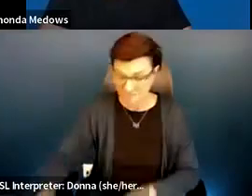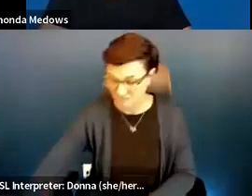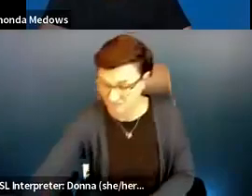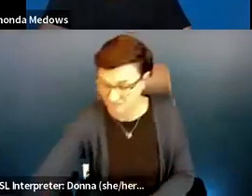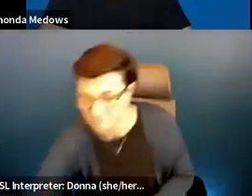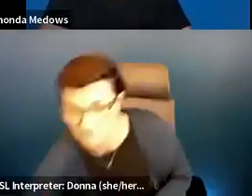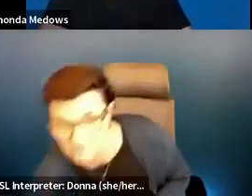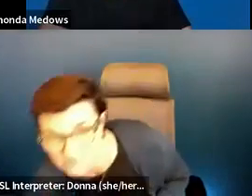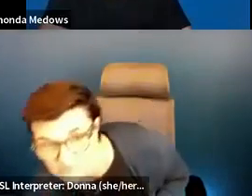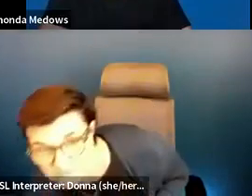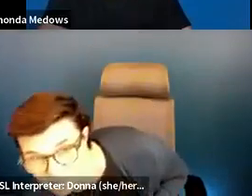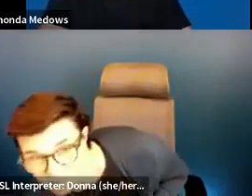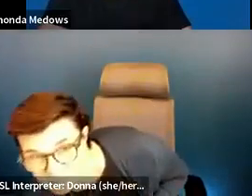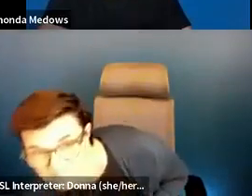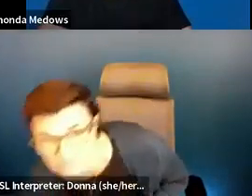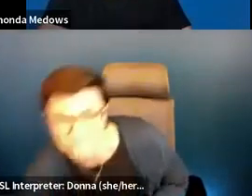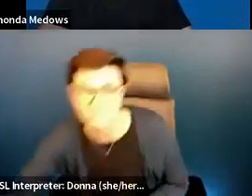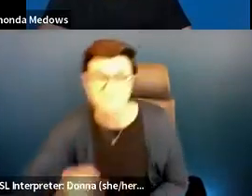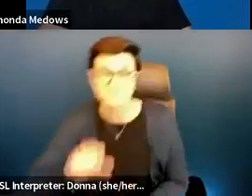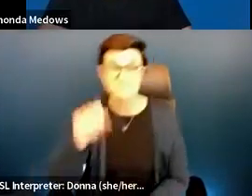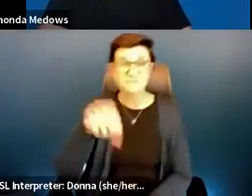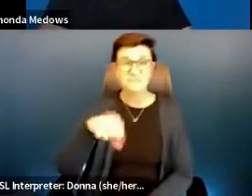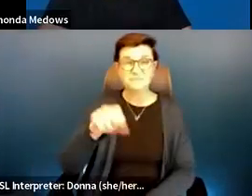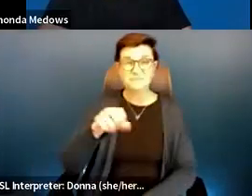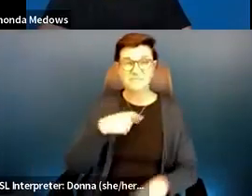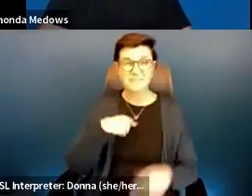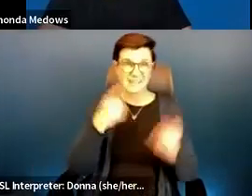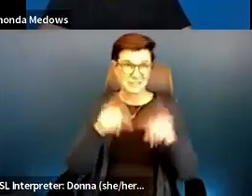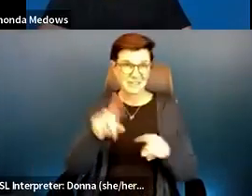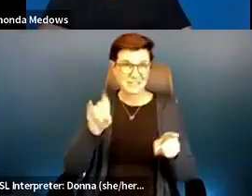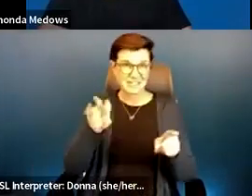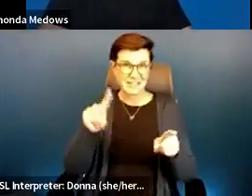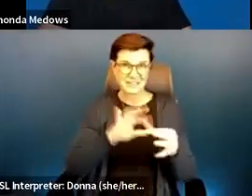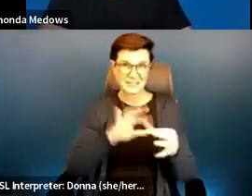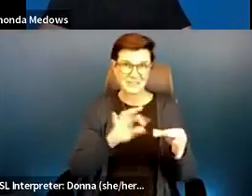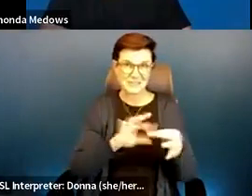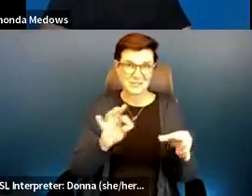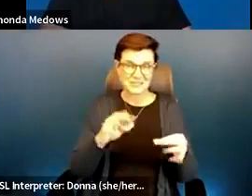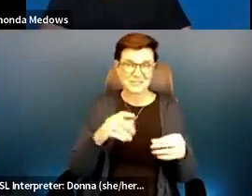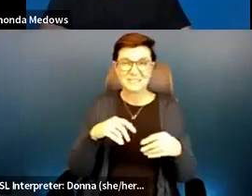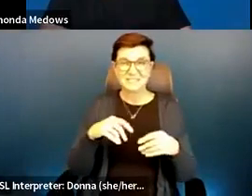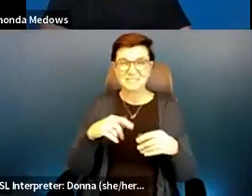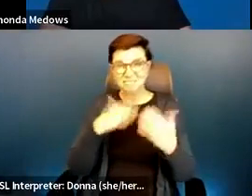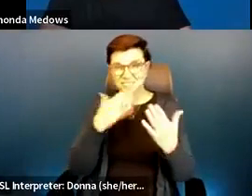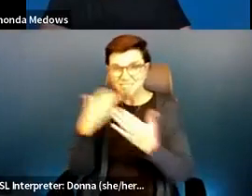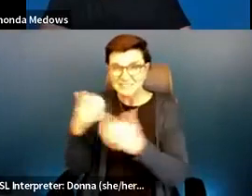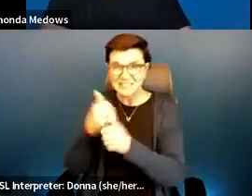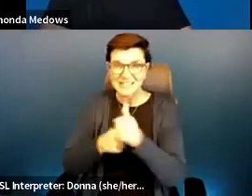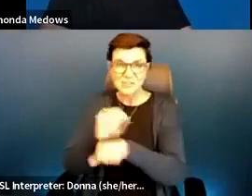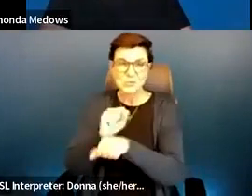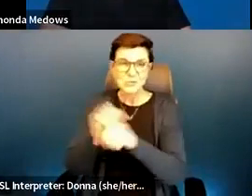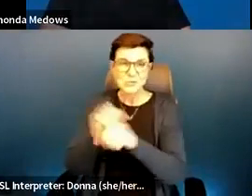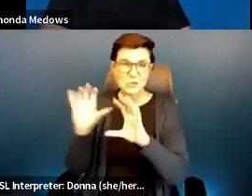and really thank all the work groups. I personally am really excited for the action steps and recommendations that have come